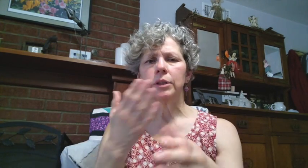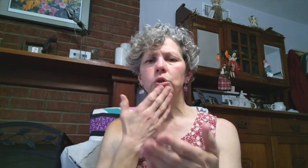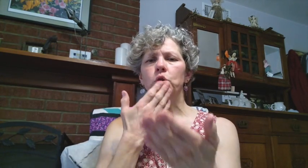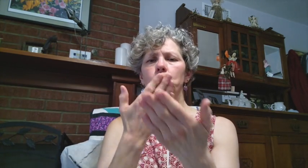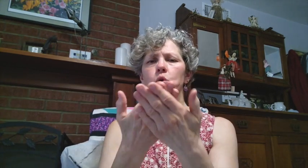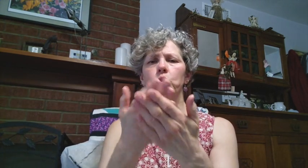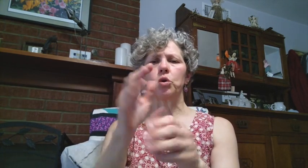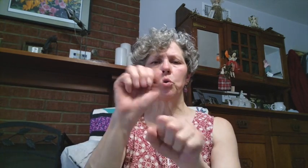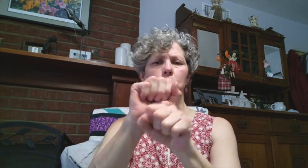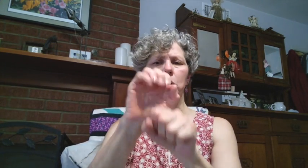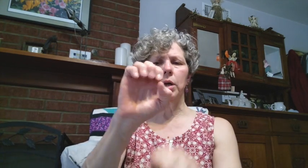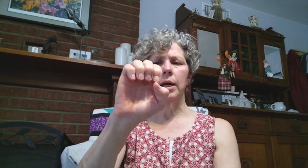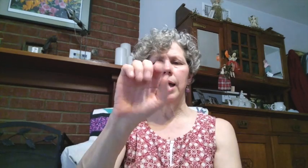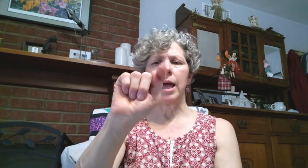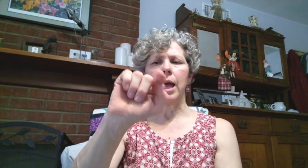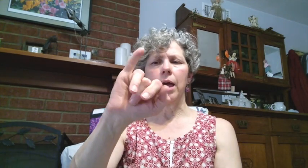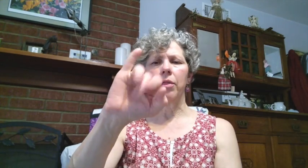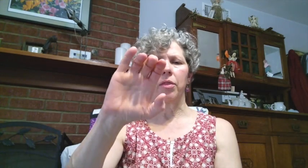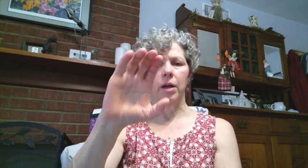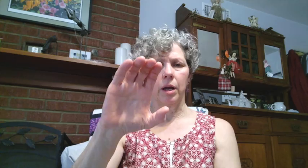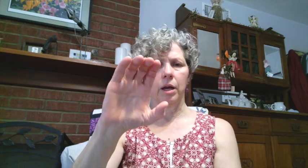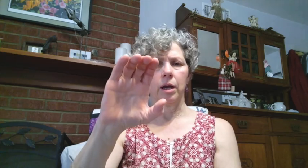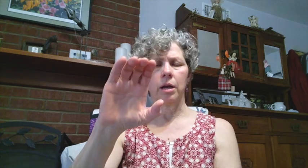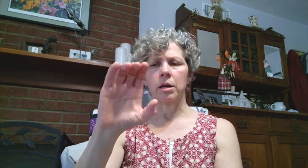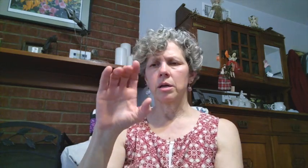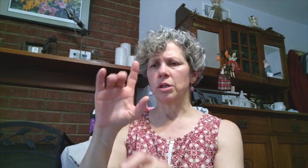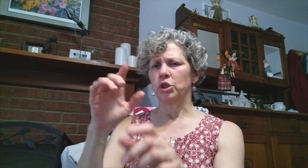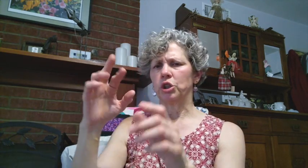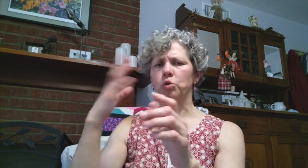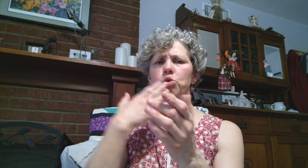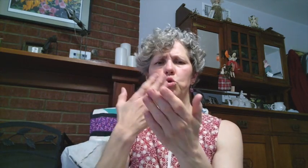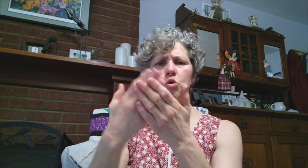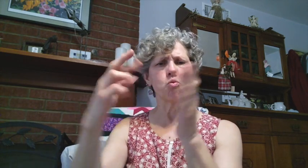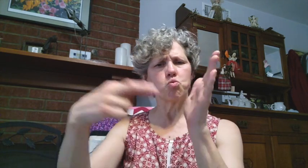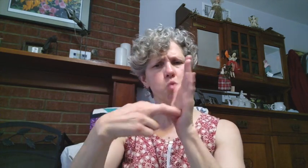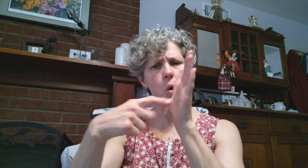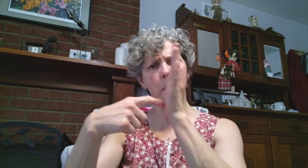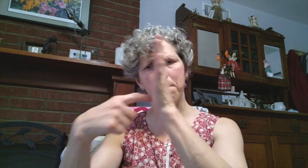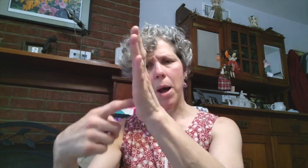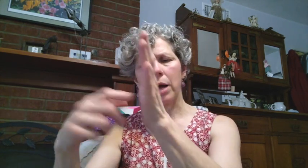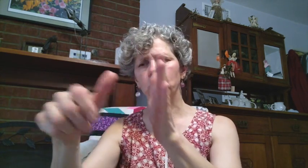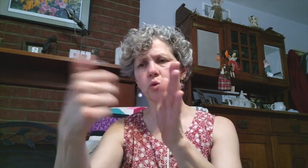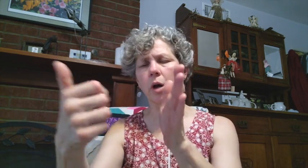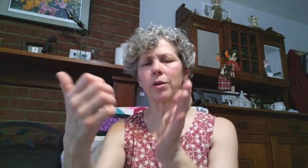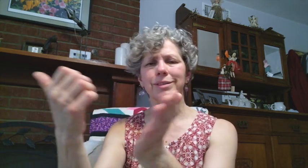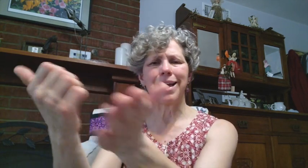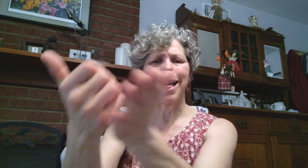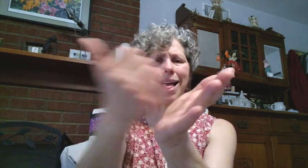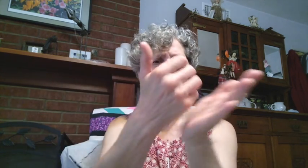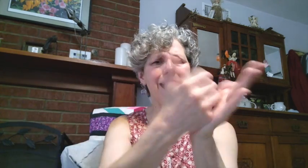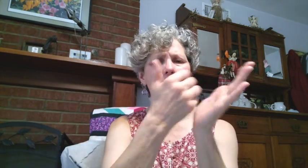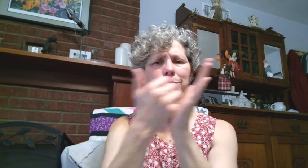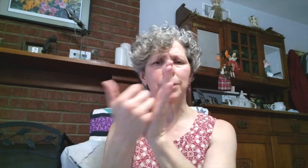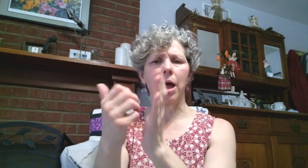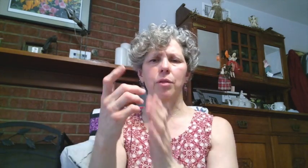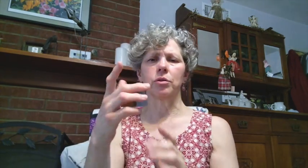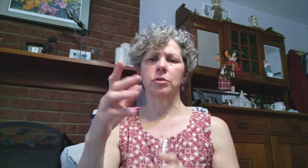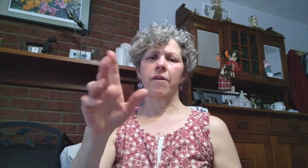engaging with community activities, demonstrating good work ethic, and demonstrating the ability to be a really good